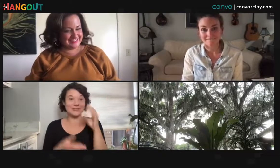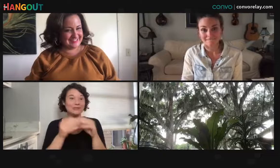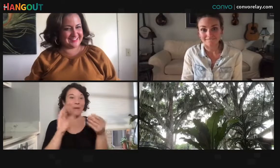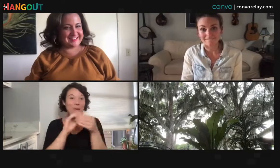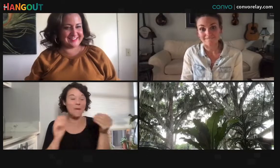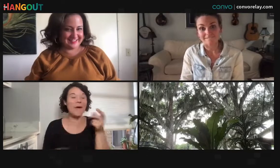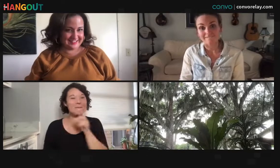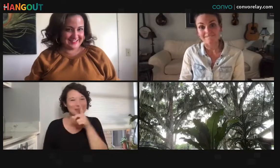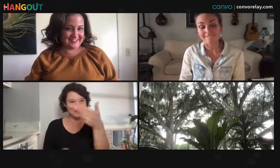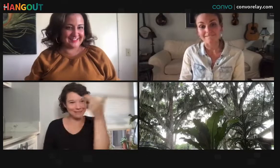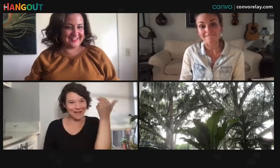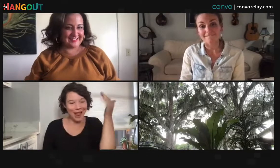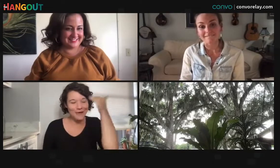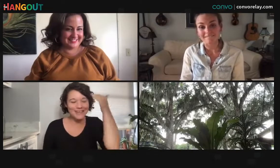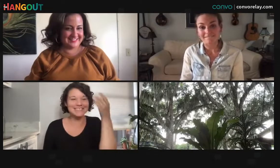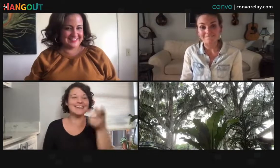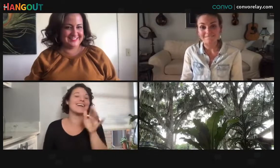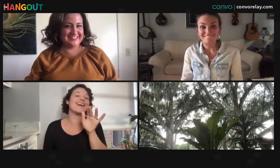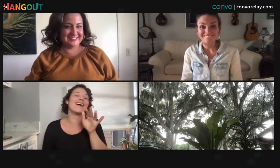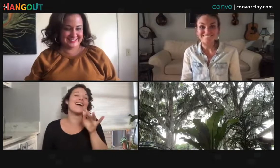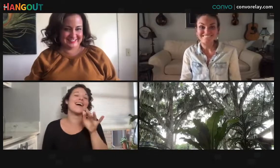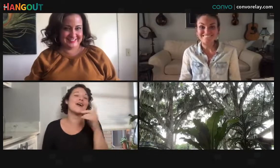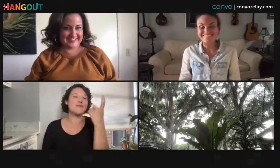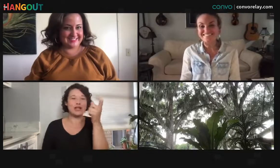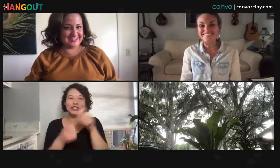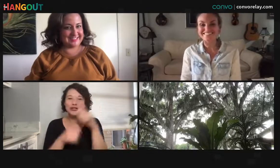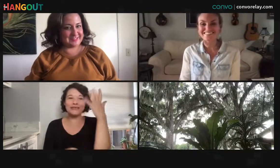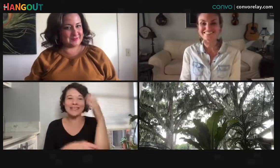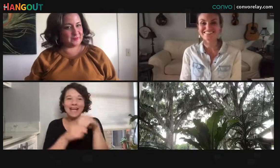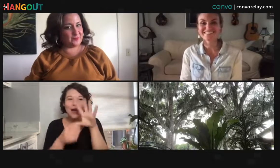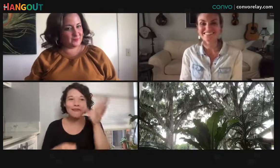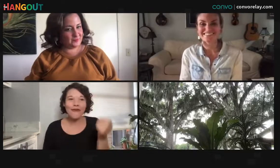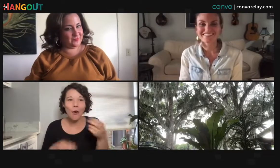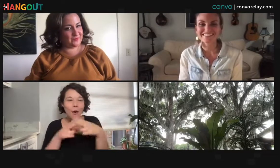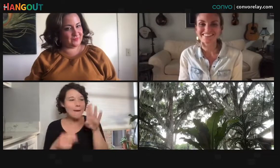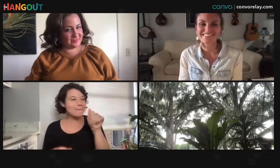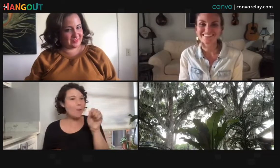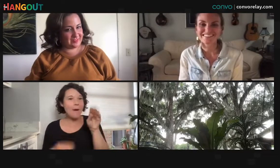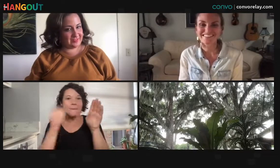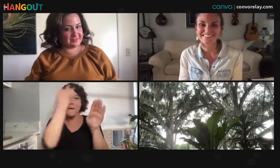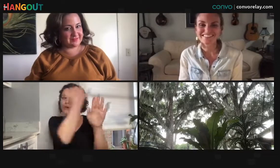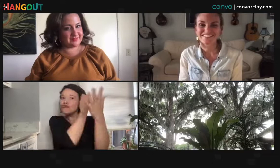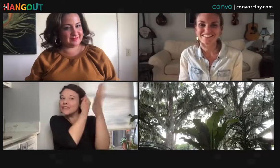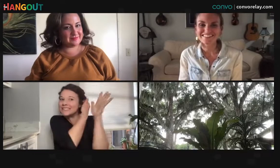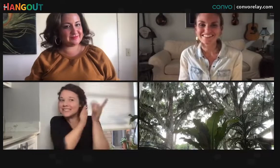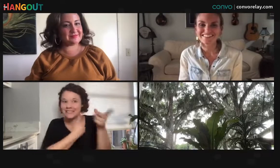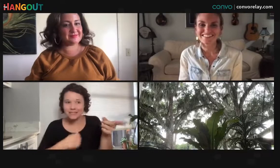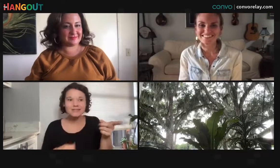and i think that is i have a really cool story i'm sure someone already knows this one there's a certain tree in the